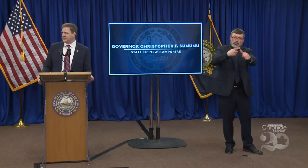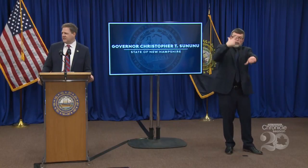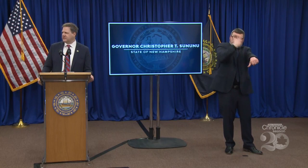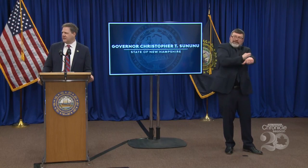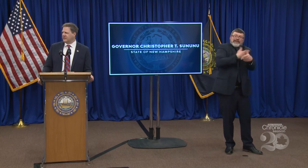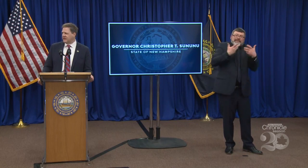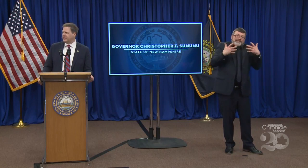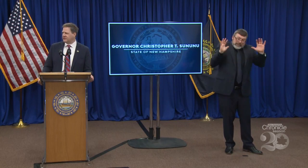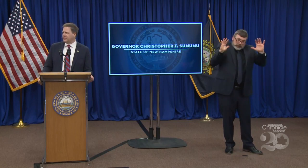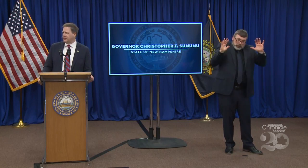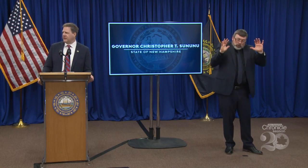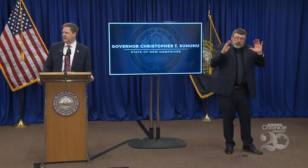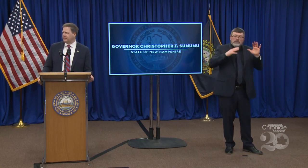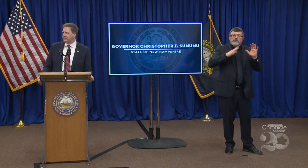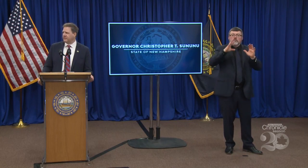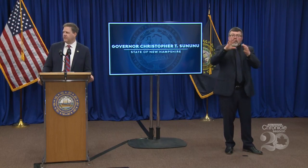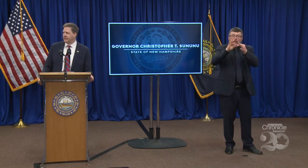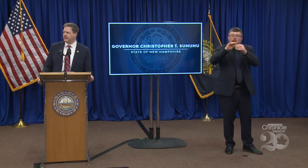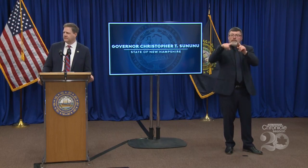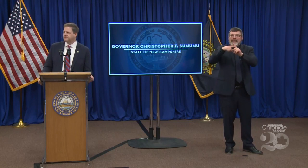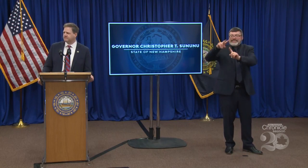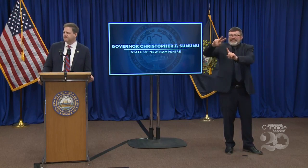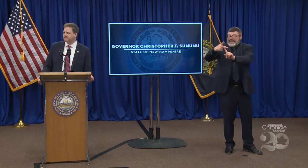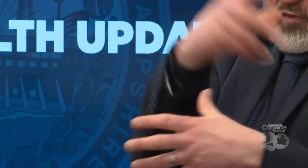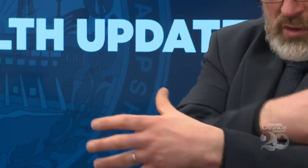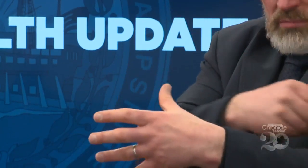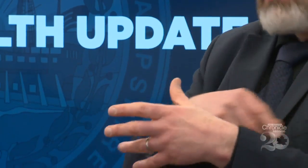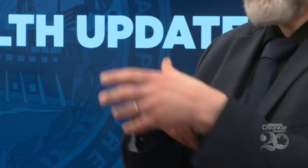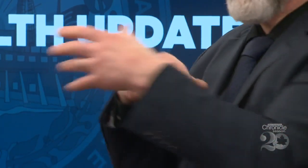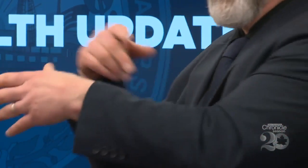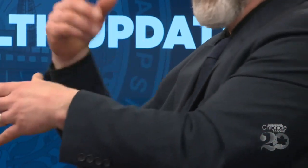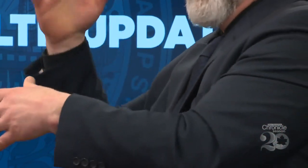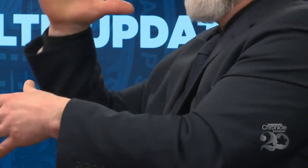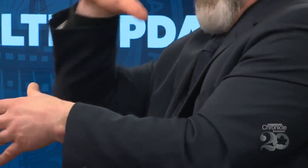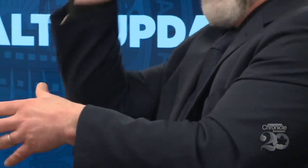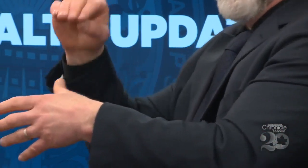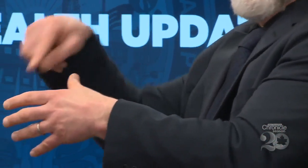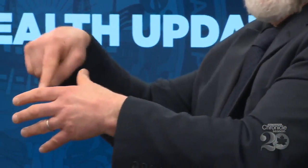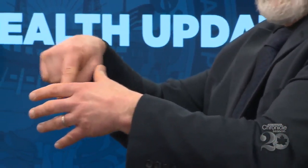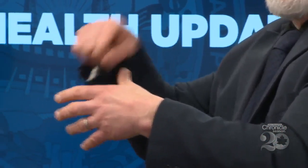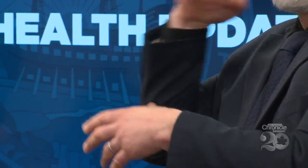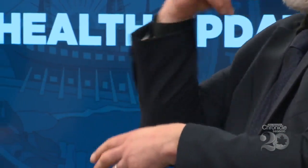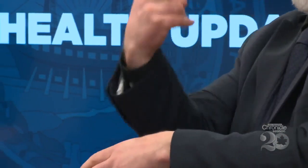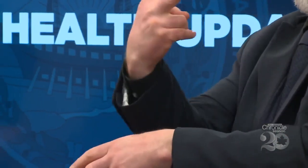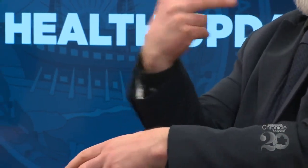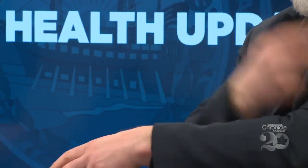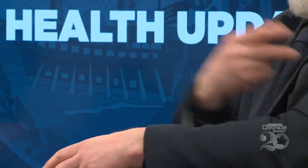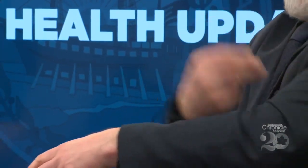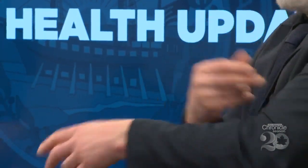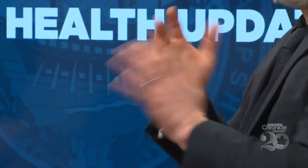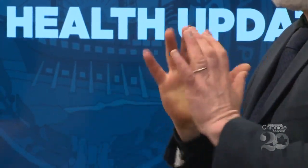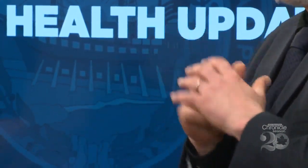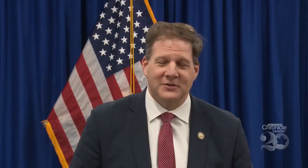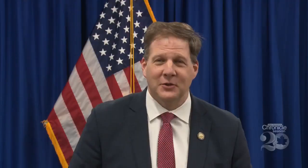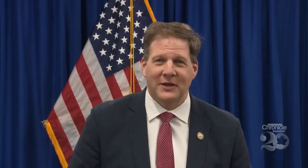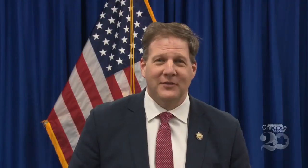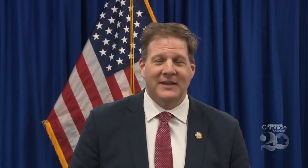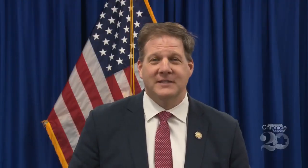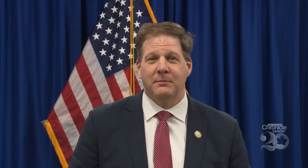IT DOESN’T INCLUDE, YOU KNOW, THINGS THAT WE PICK UP ON LINGUISTICALLY. YOU KNOW, IT’S STRICTLY WORDS ON A SCREEN. DAVID IS AN IMPORTANT BRIDGE, CONNECTING OUR